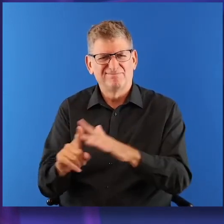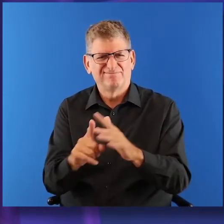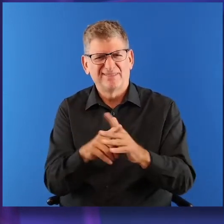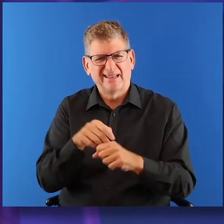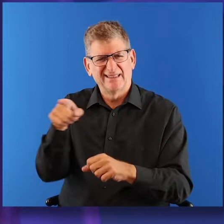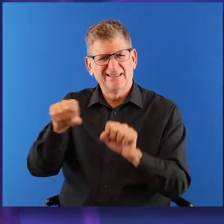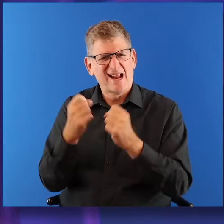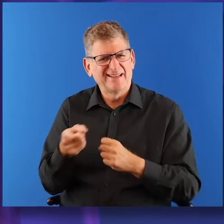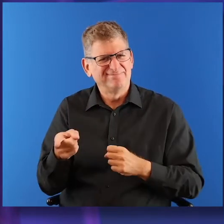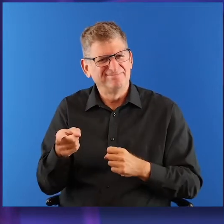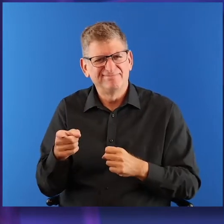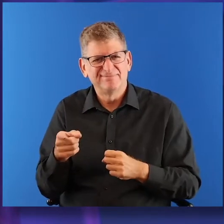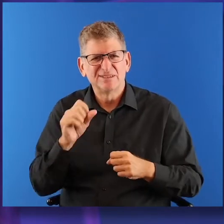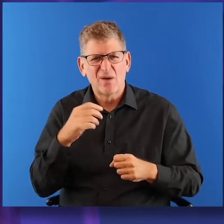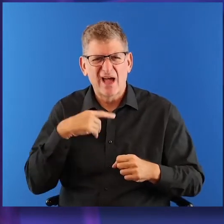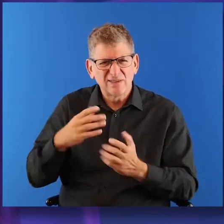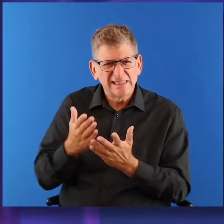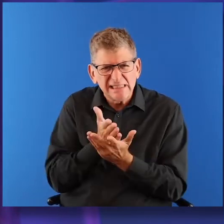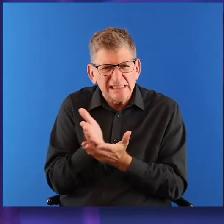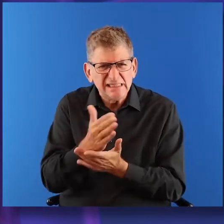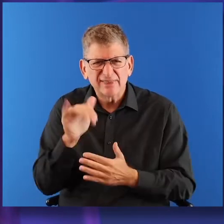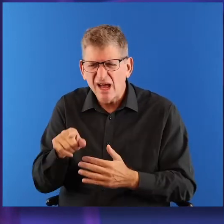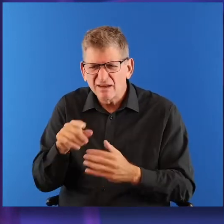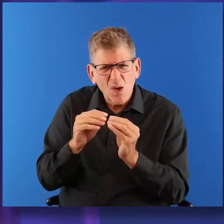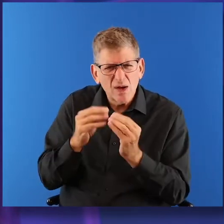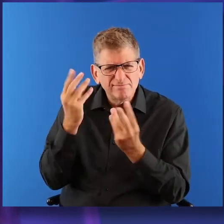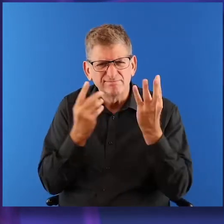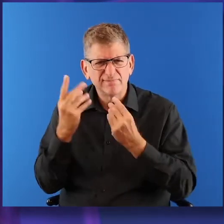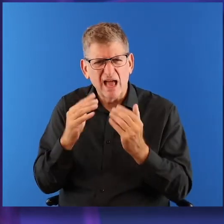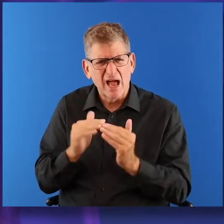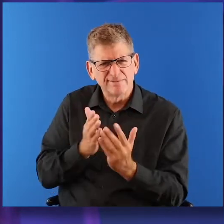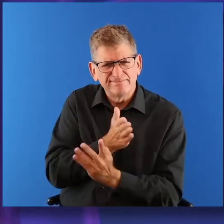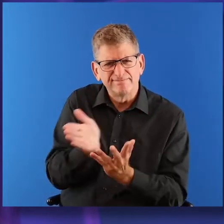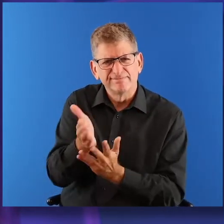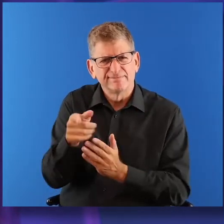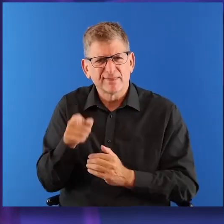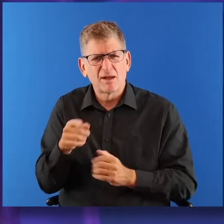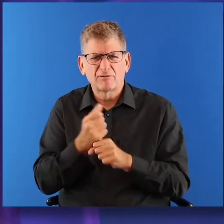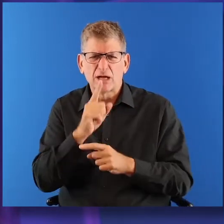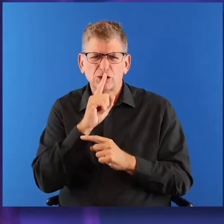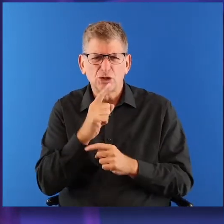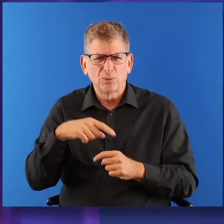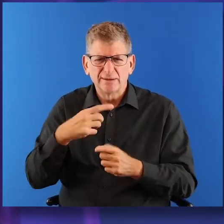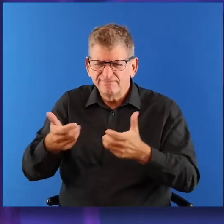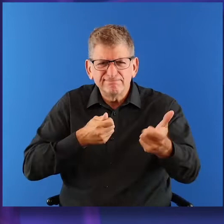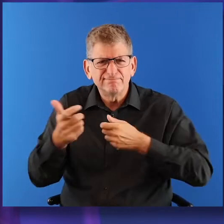all the right levers to successfully navigate that. We're not going to change the core dynamics and the President of course,